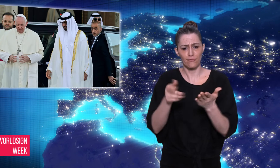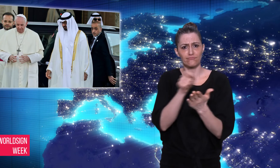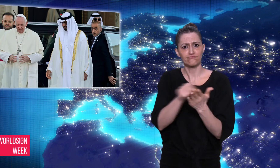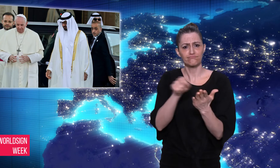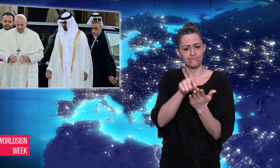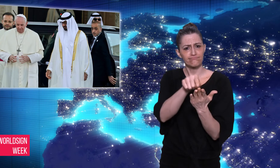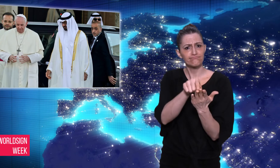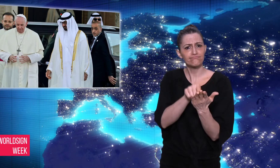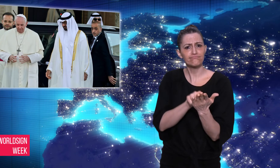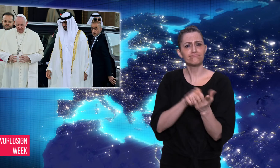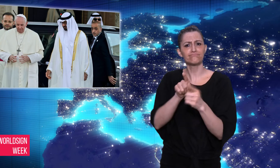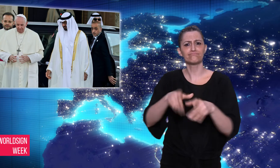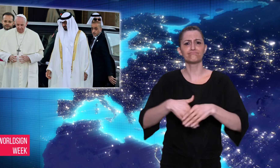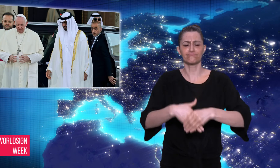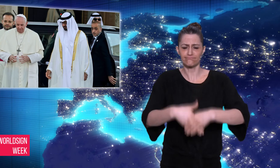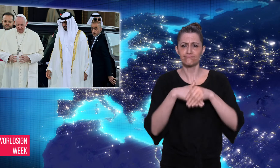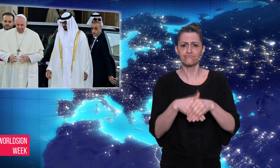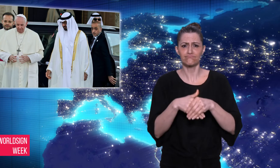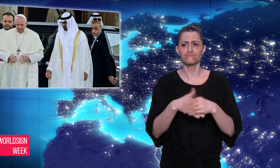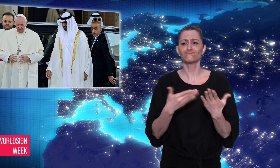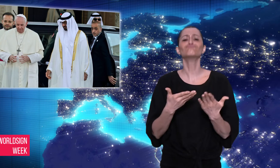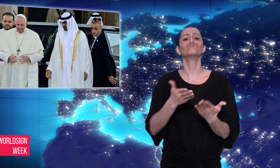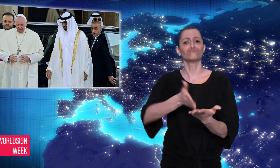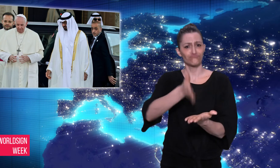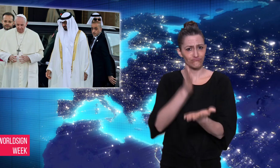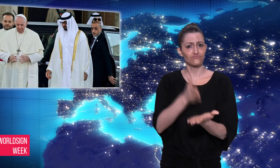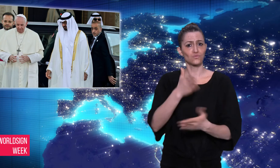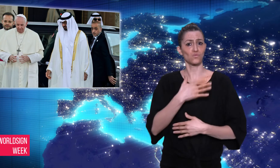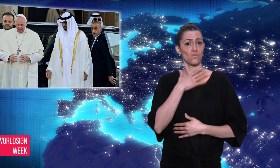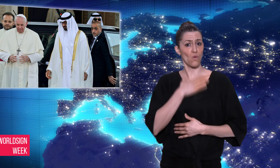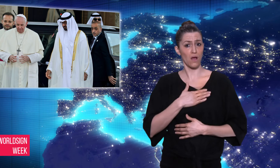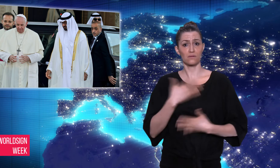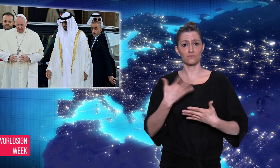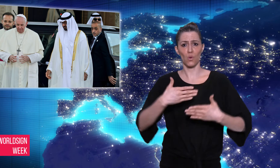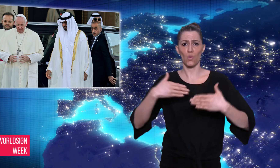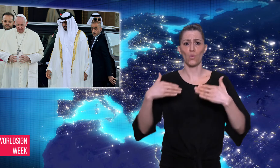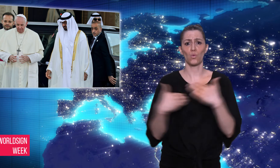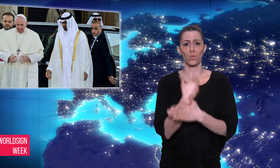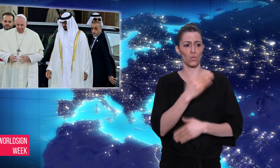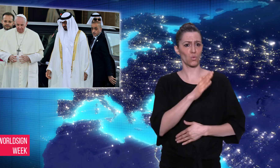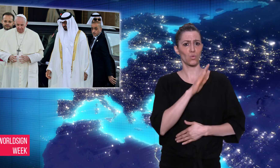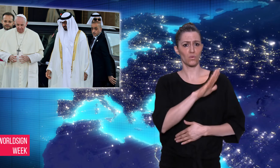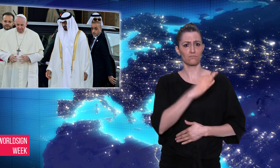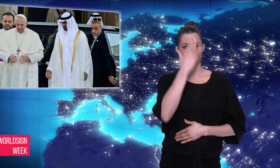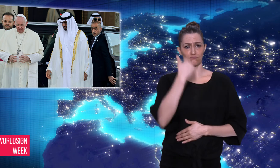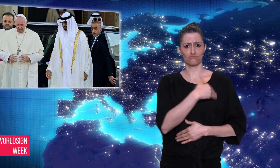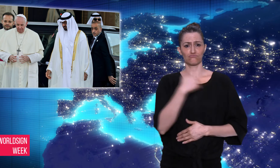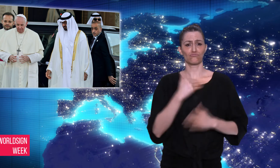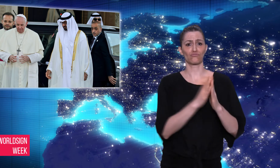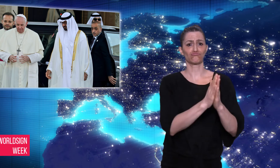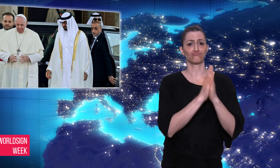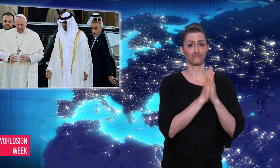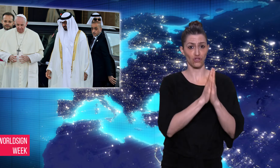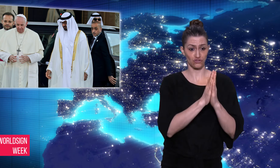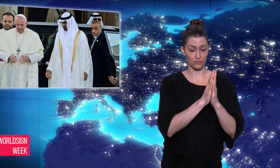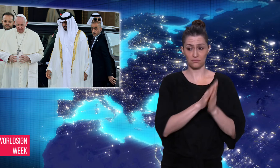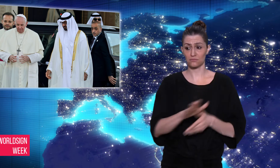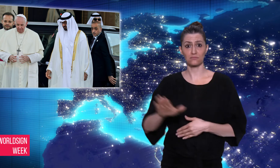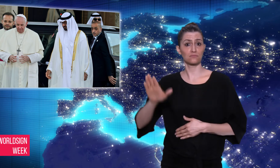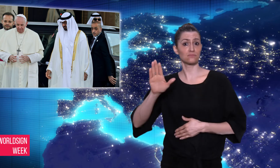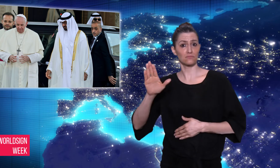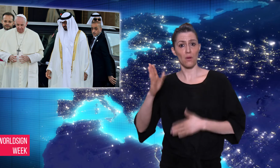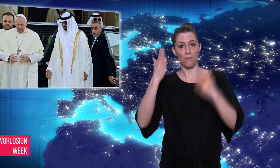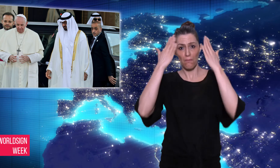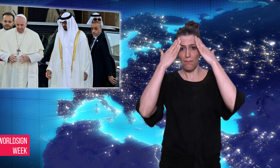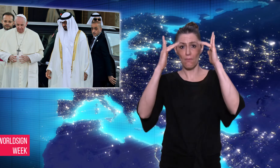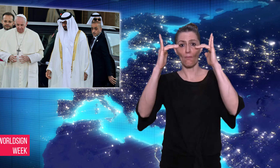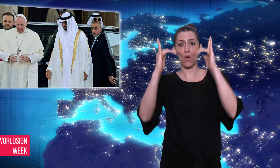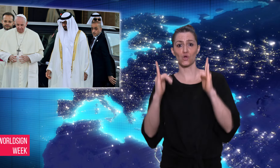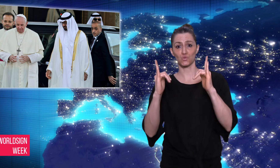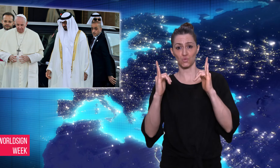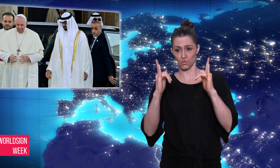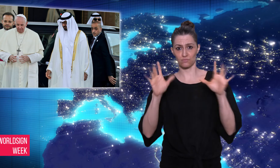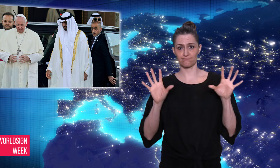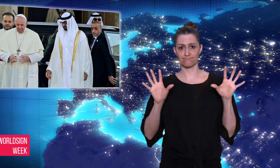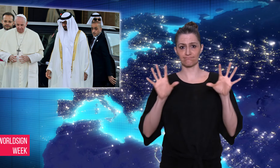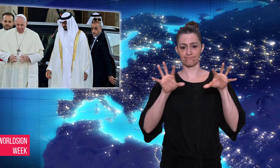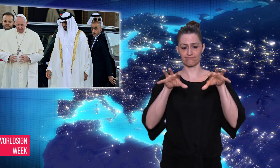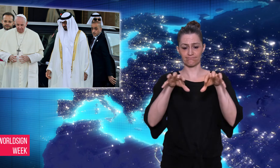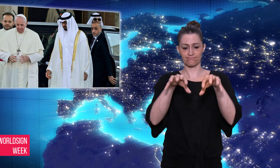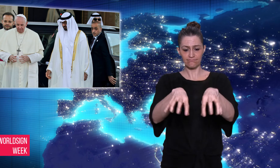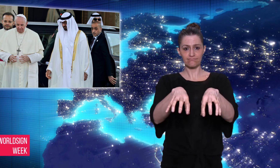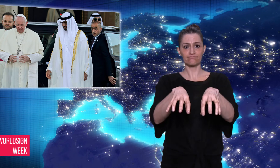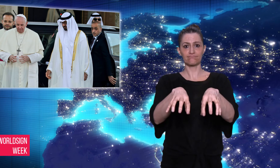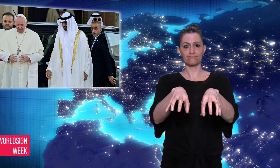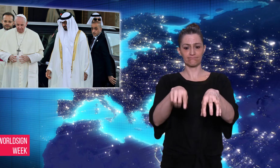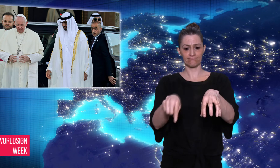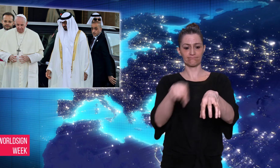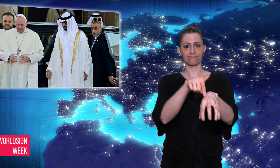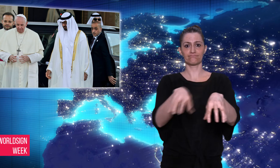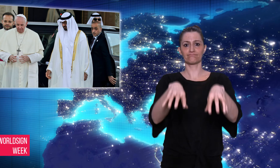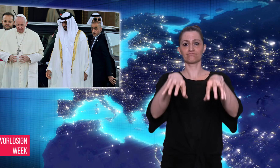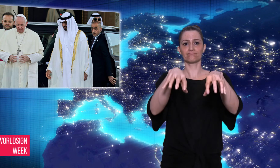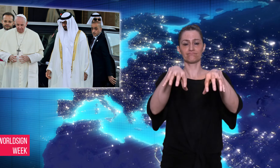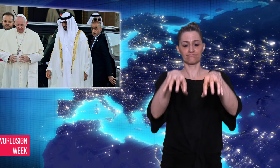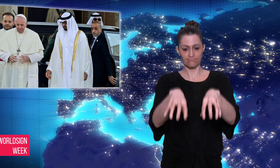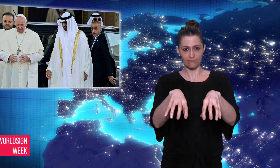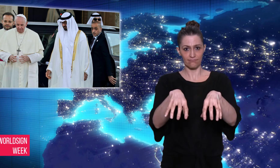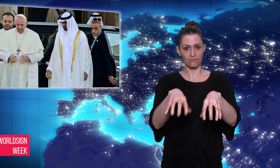peace. They laid cornerstones for a new church and mosque to